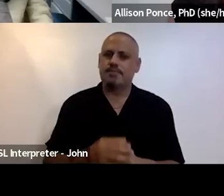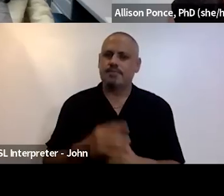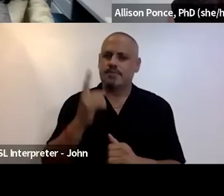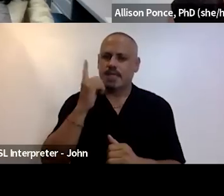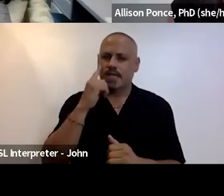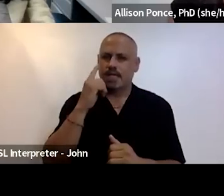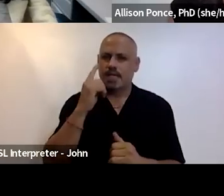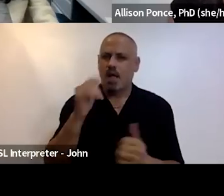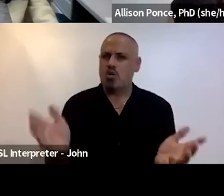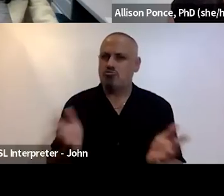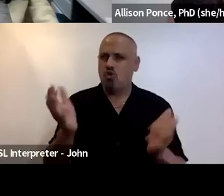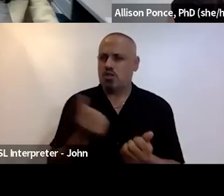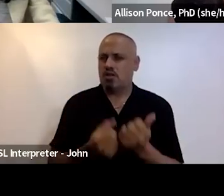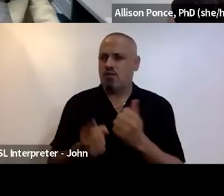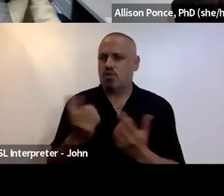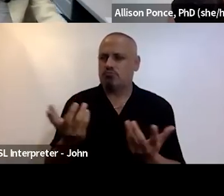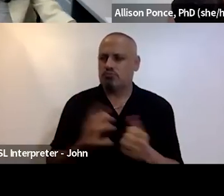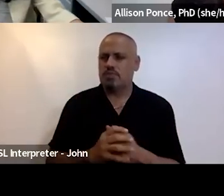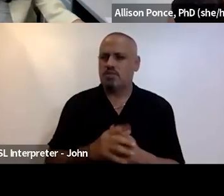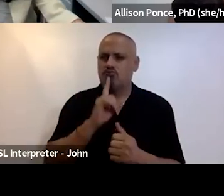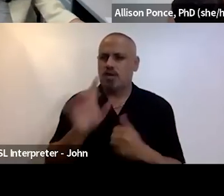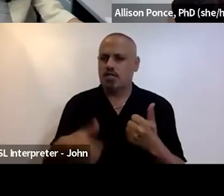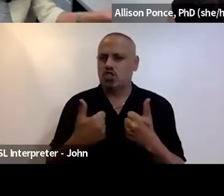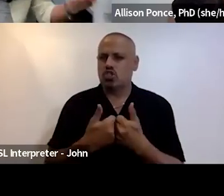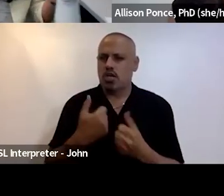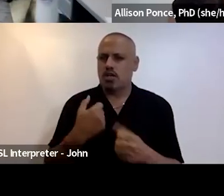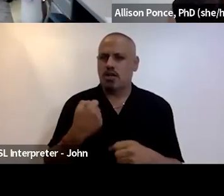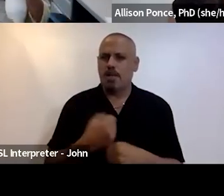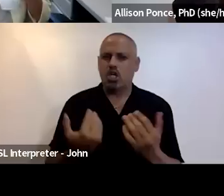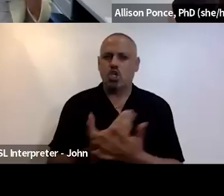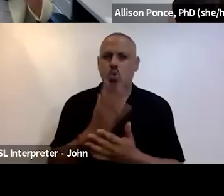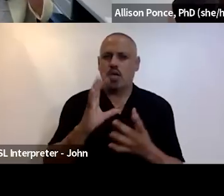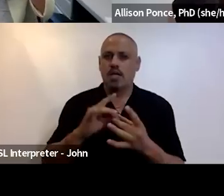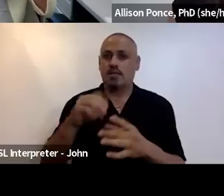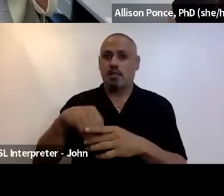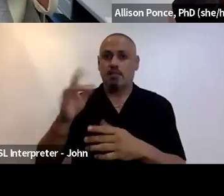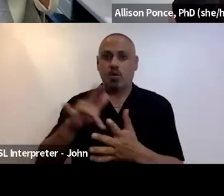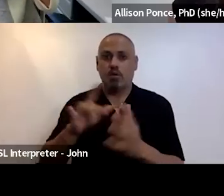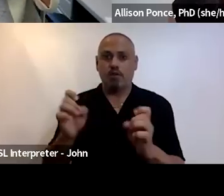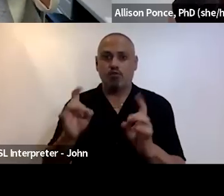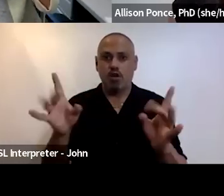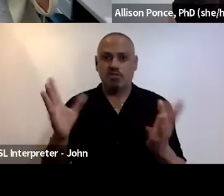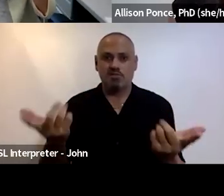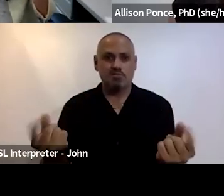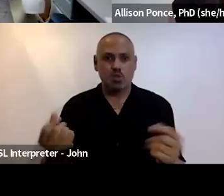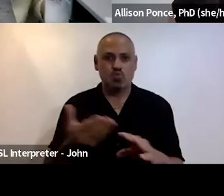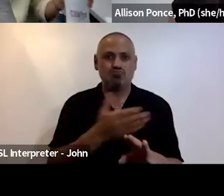What I would encourage everyone actually is... It's really challenging to make a new connection in the middle of a crisis. So to try to create time,